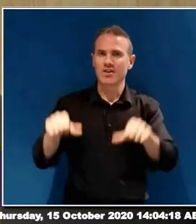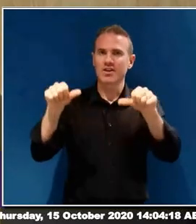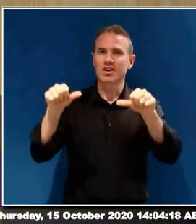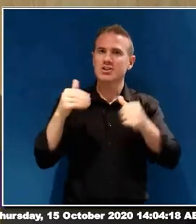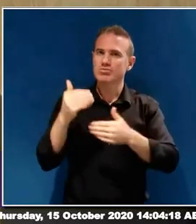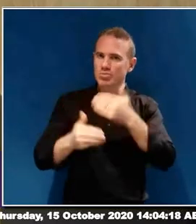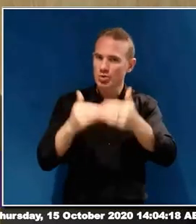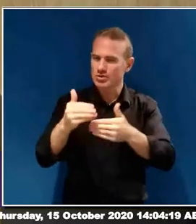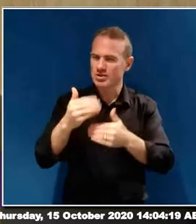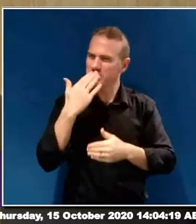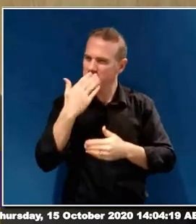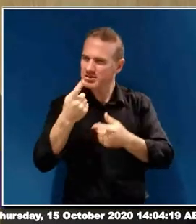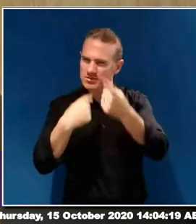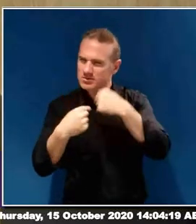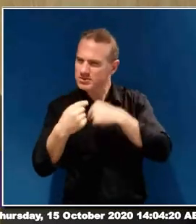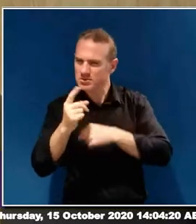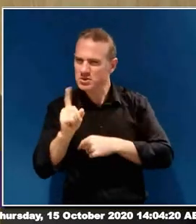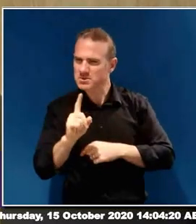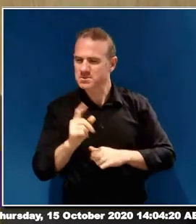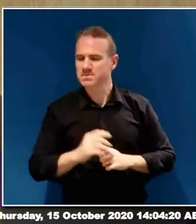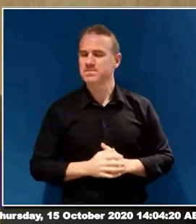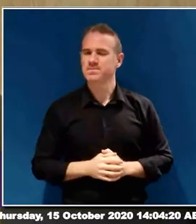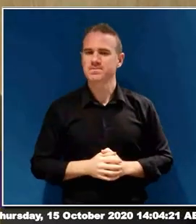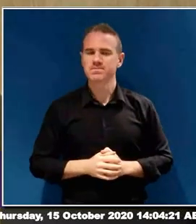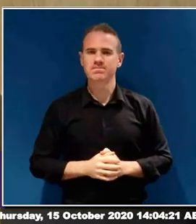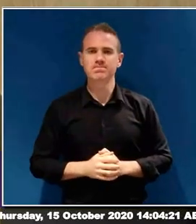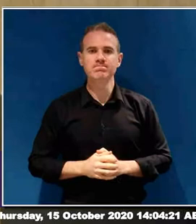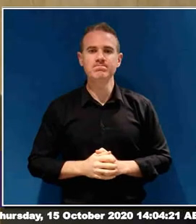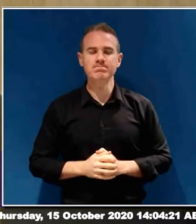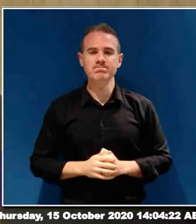The only verification categories that we are involved in